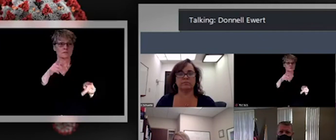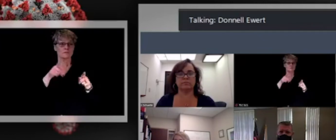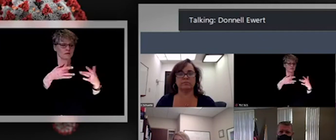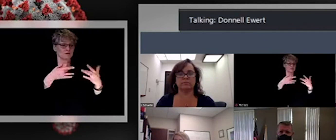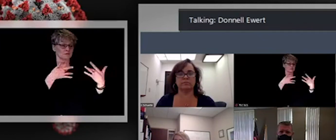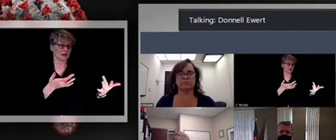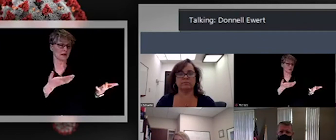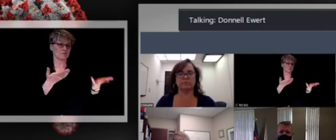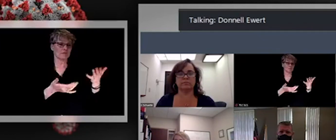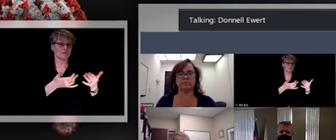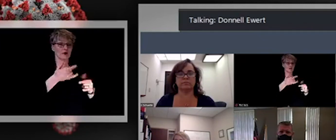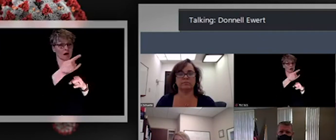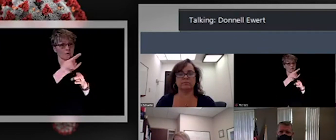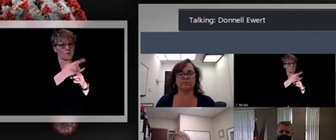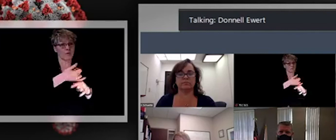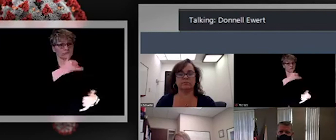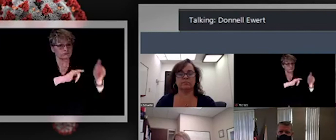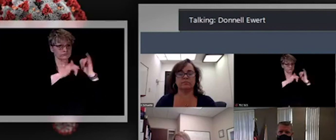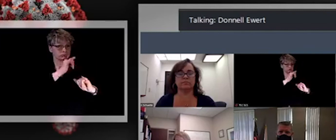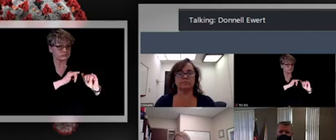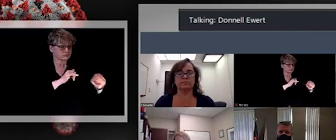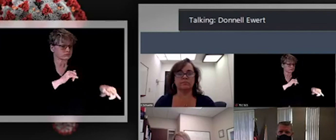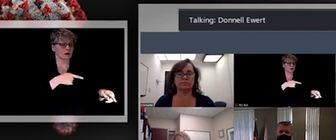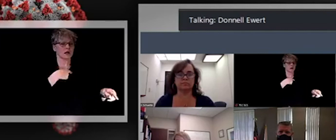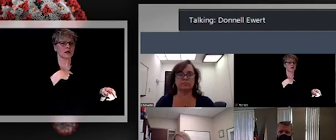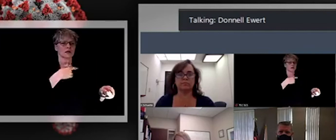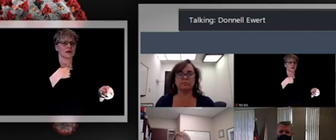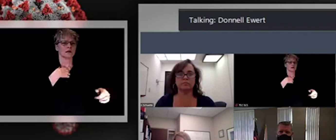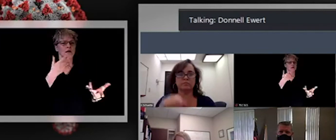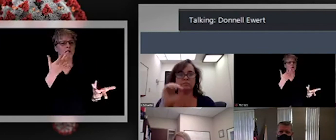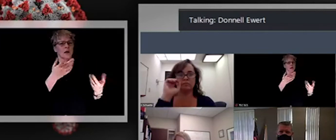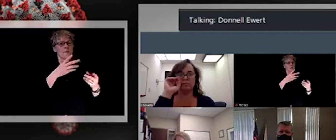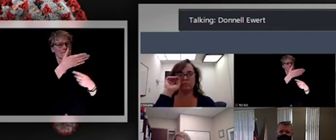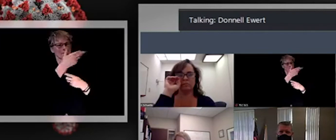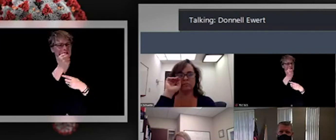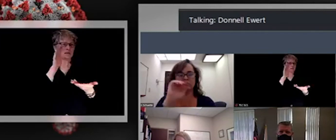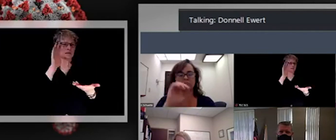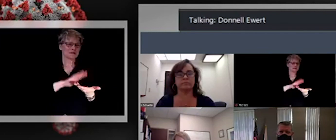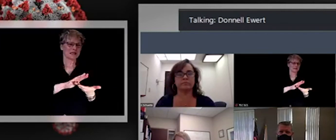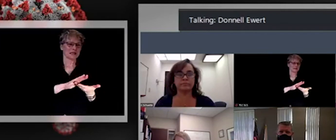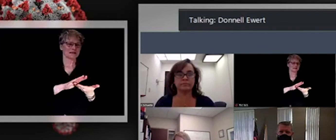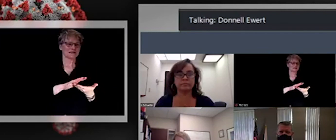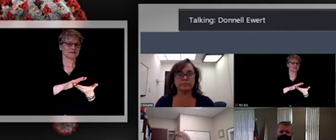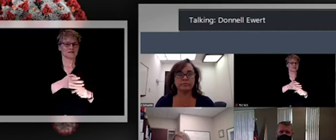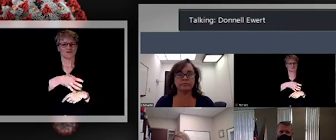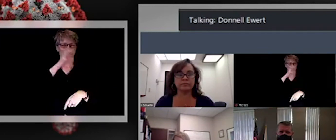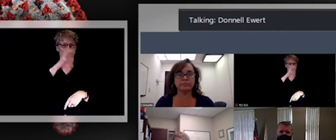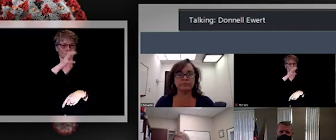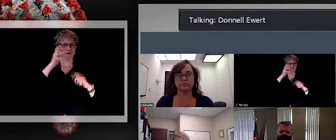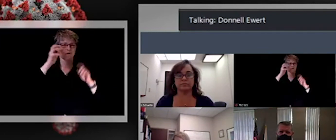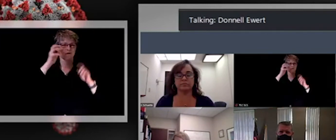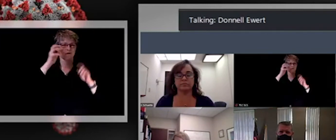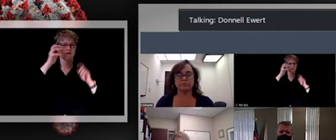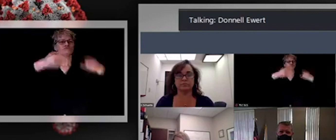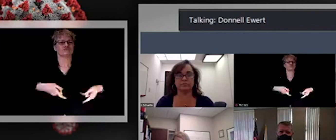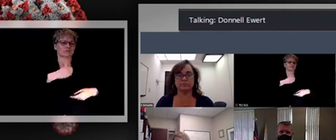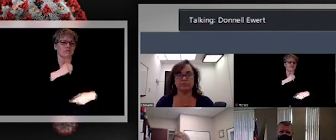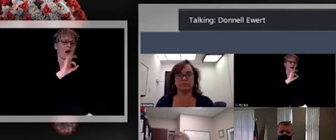and wearing their masks. So, those are all concerns and it is all a matter of risk and